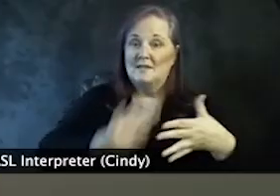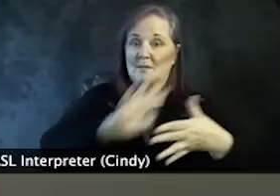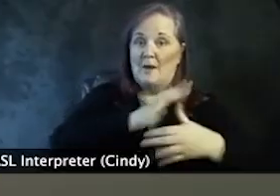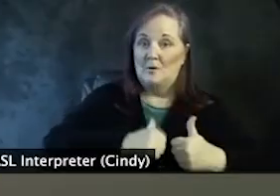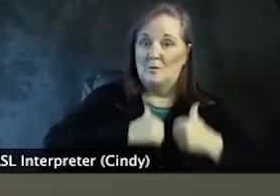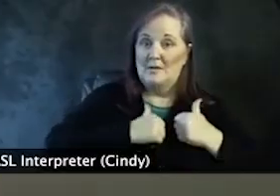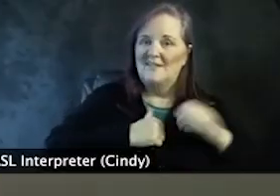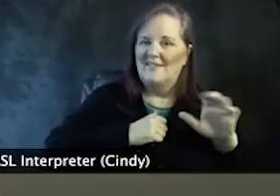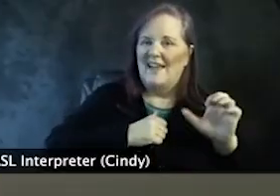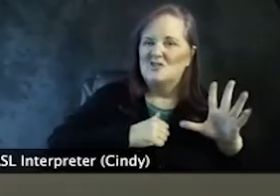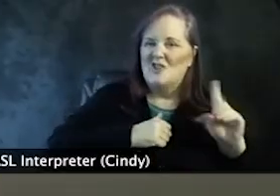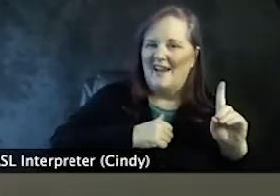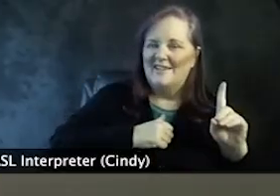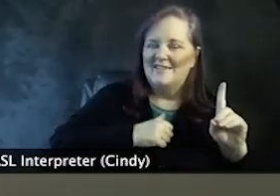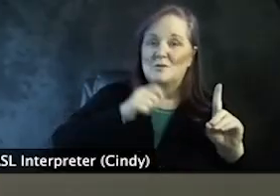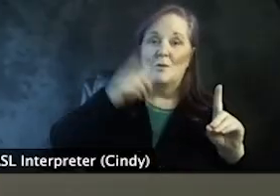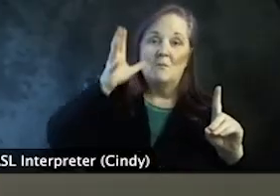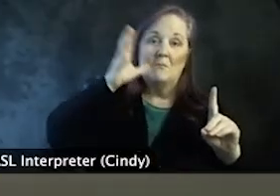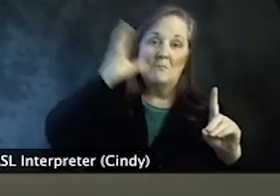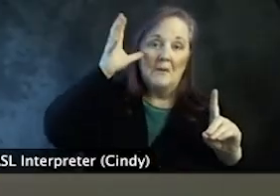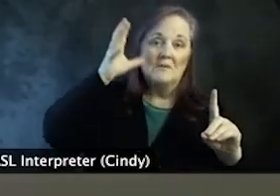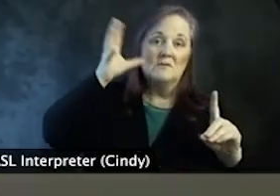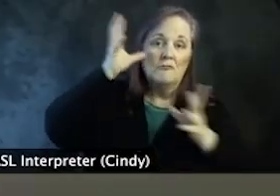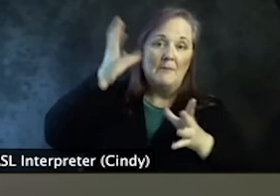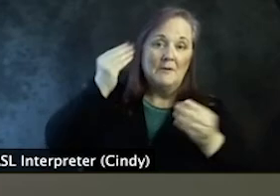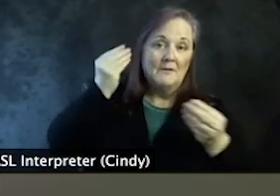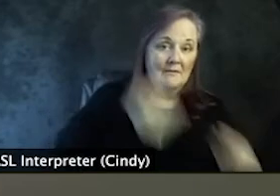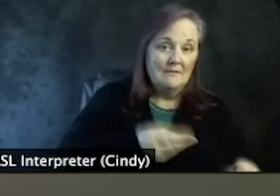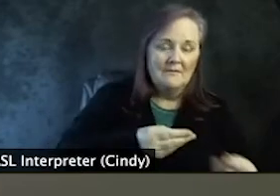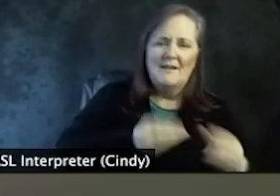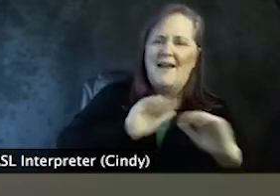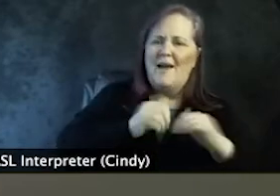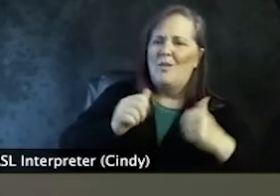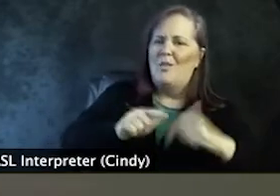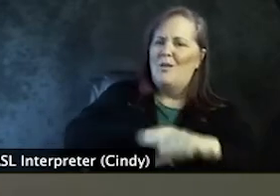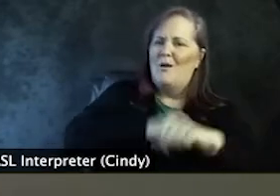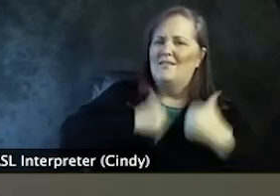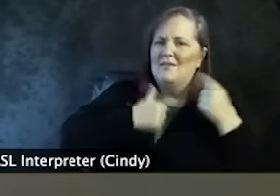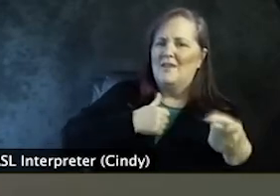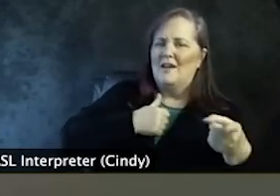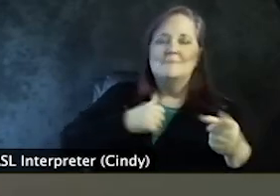I'm going to describe the three main components of Proposition 20. But first, I want to provide some very brief background,